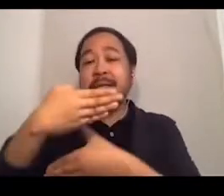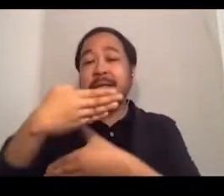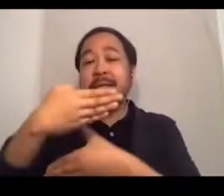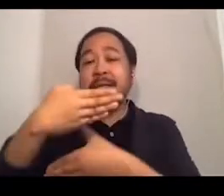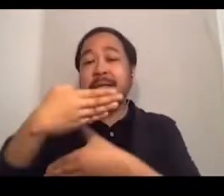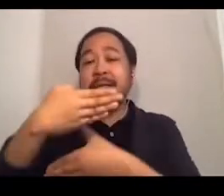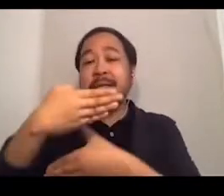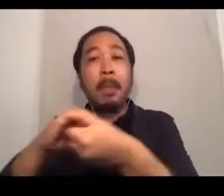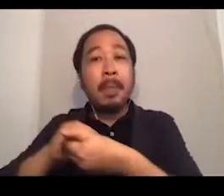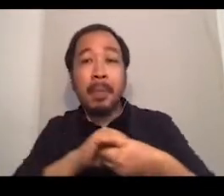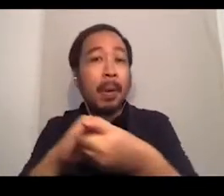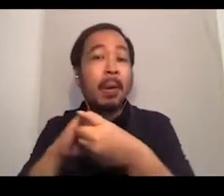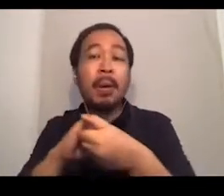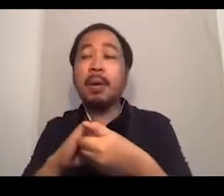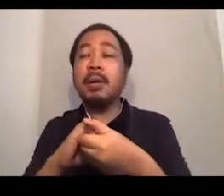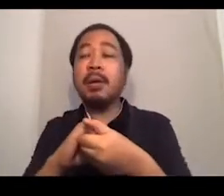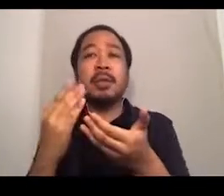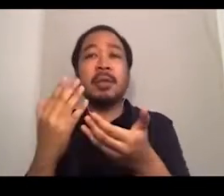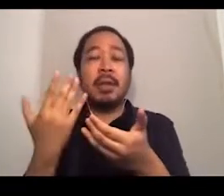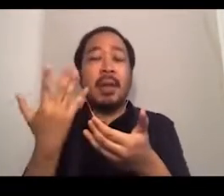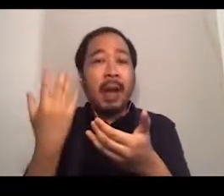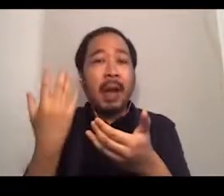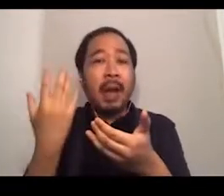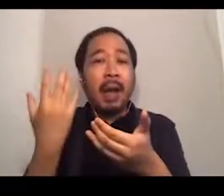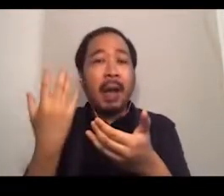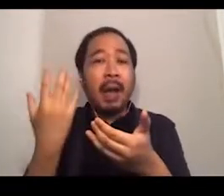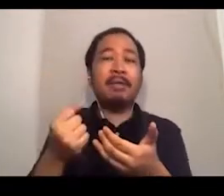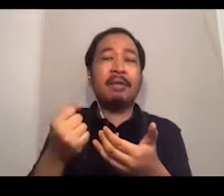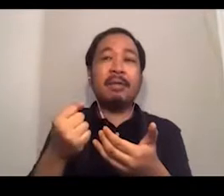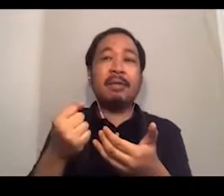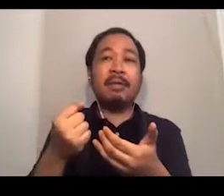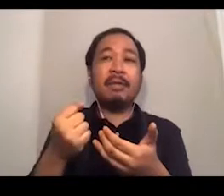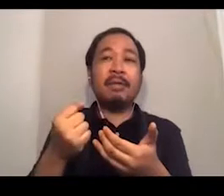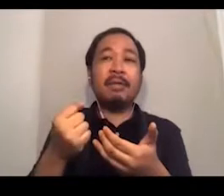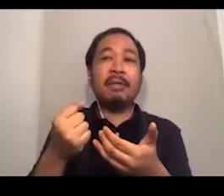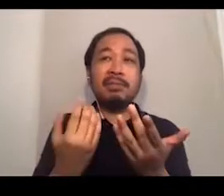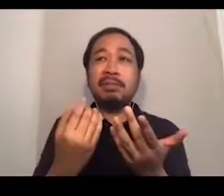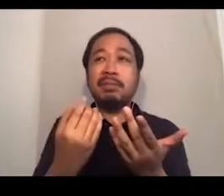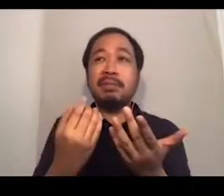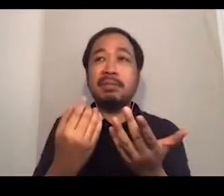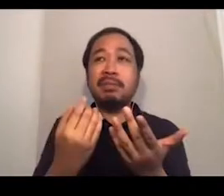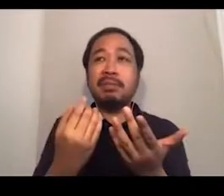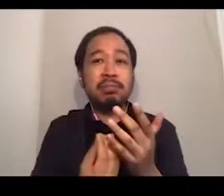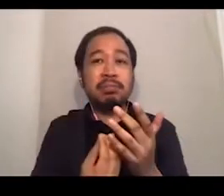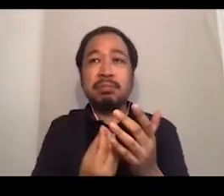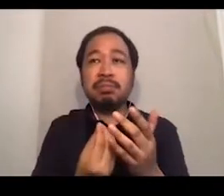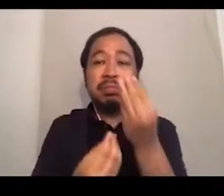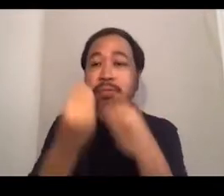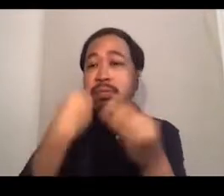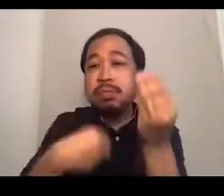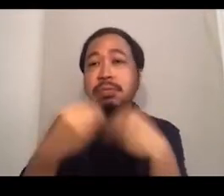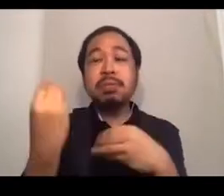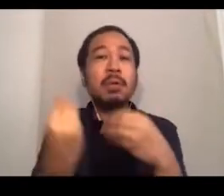The whole idea is not only to focus at the current situation, but looking ahead and looking beyond COVID-19